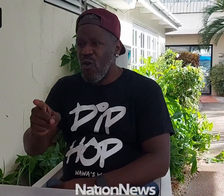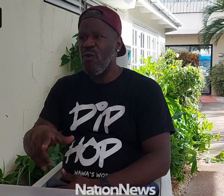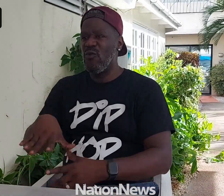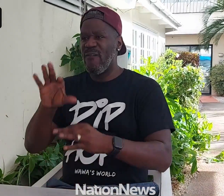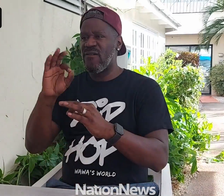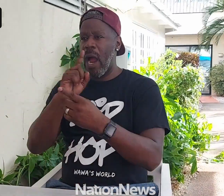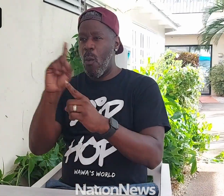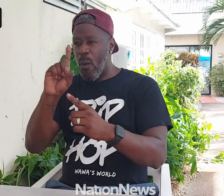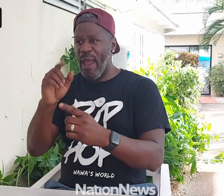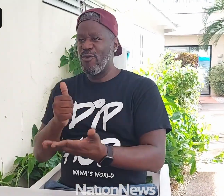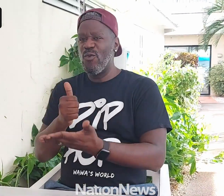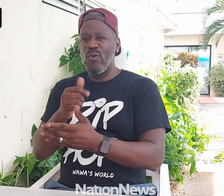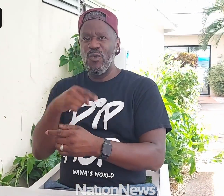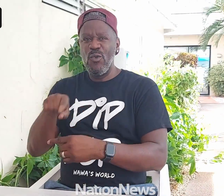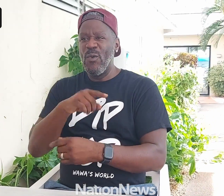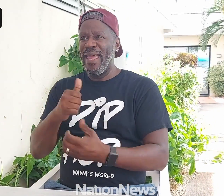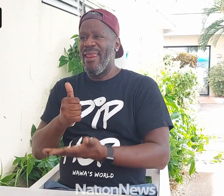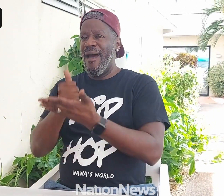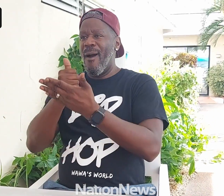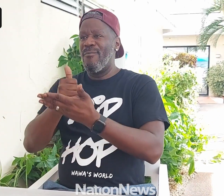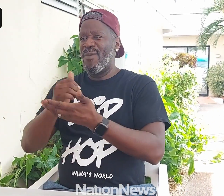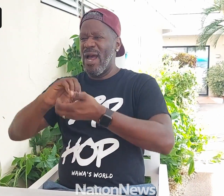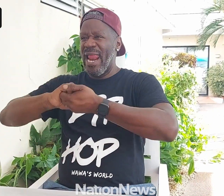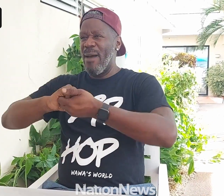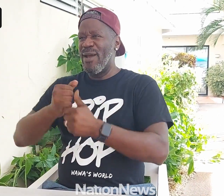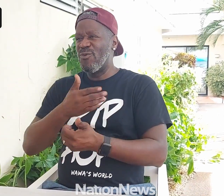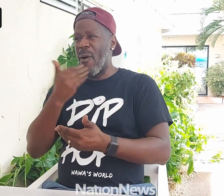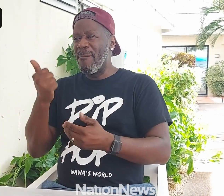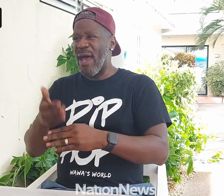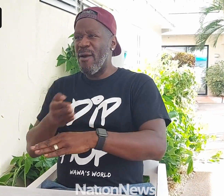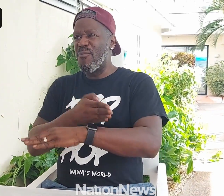so we can sit and discuss and find out how you can help and where you can assist and